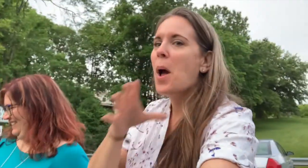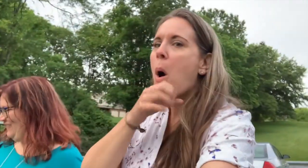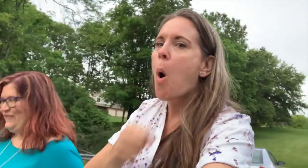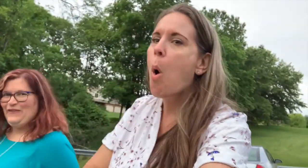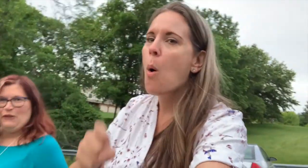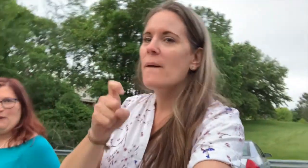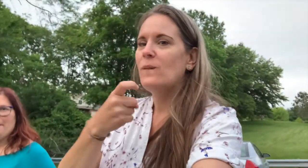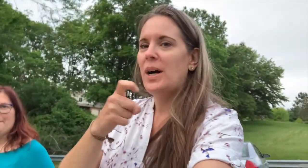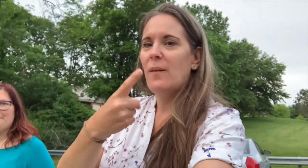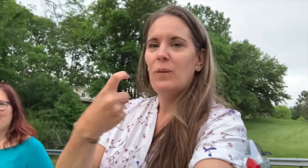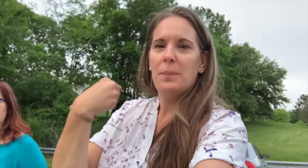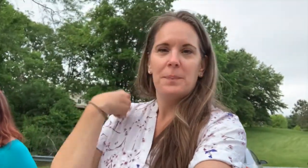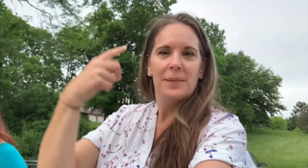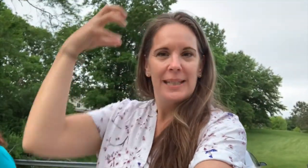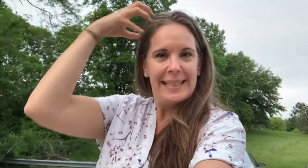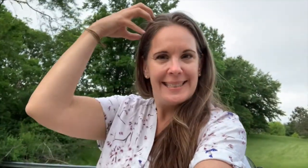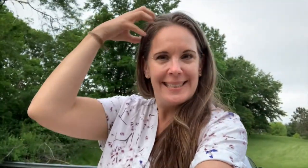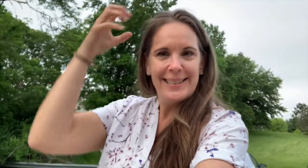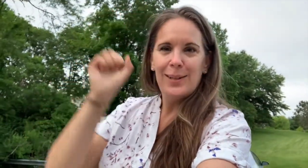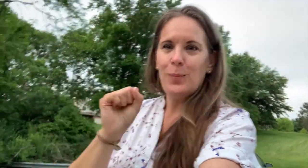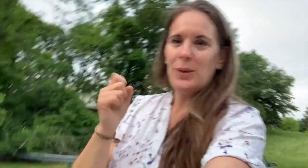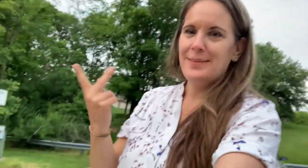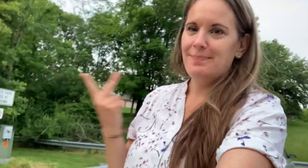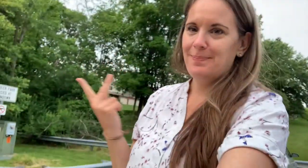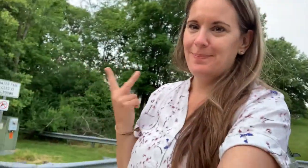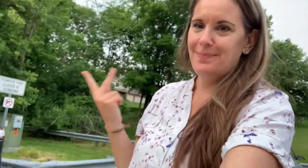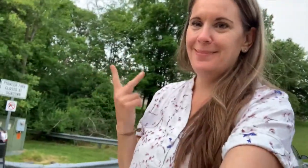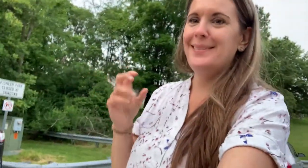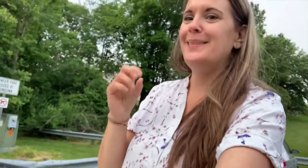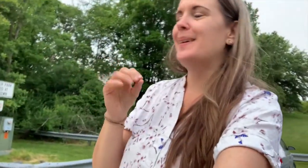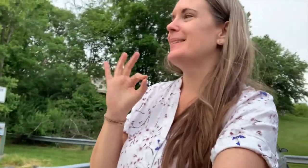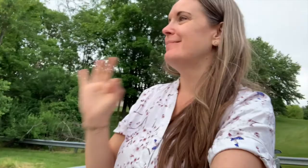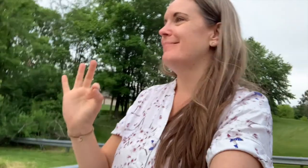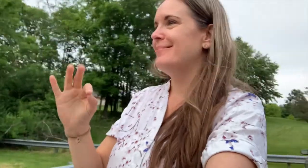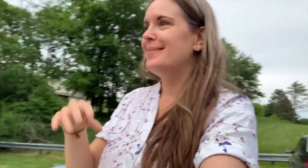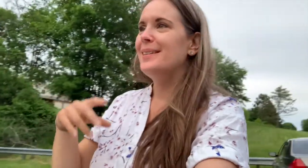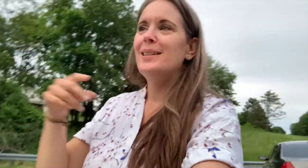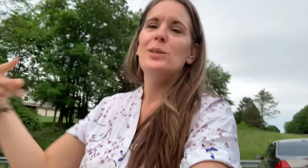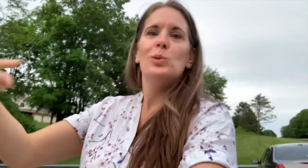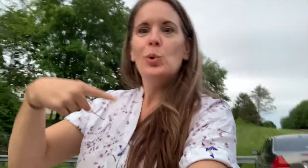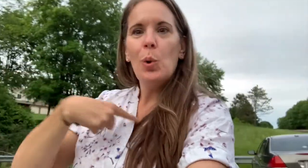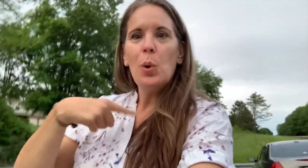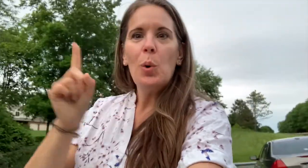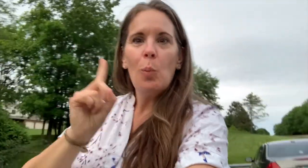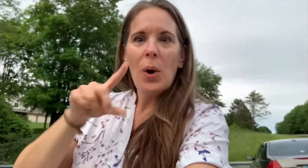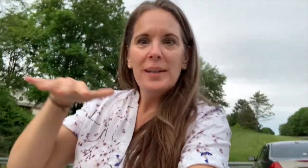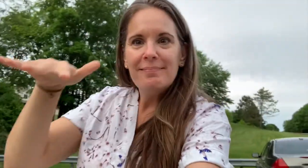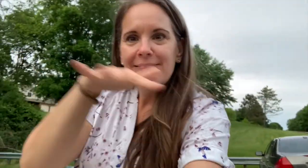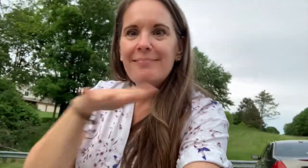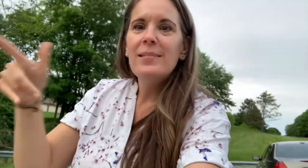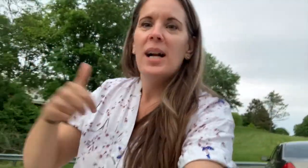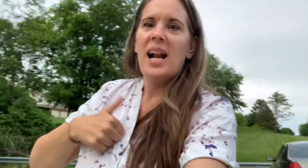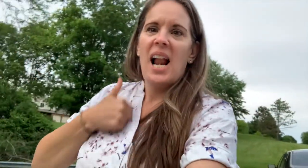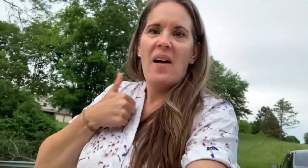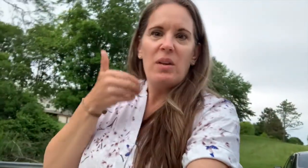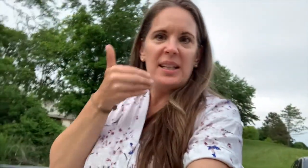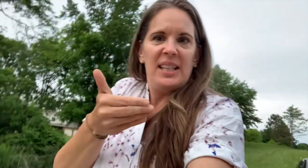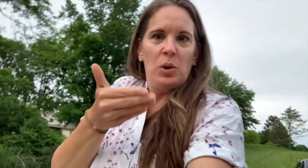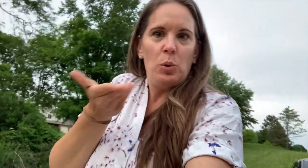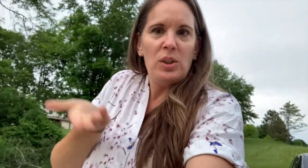My old friend from our job at Disney that's where we worked together. She is showing us this area where she live close.